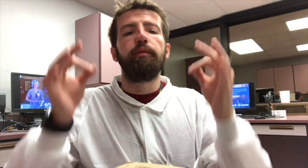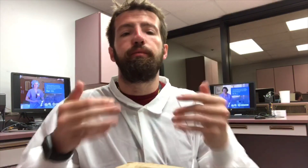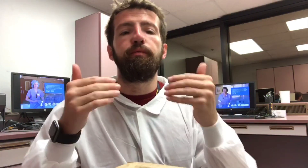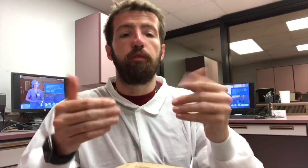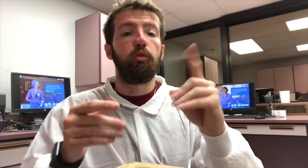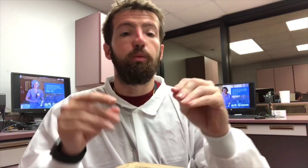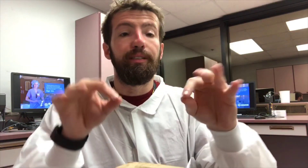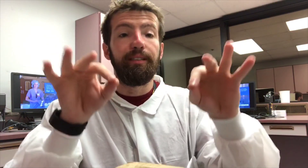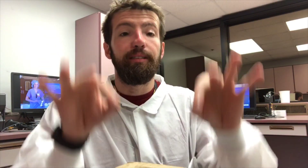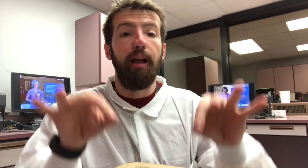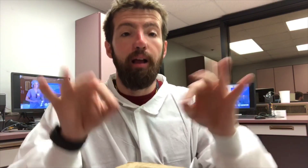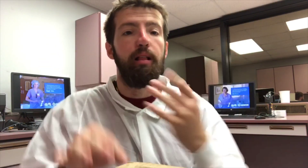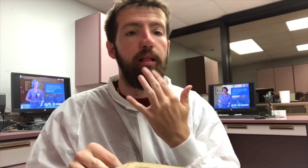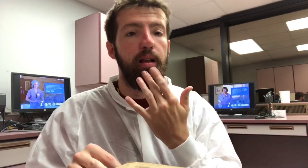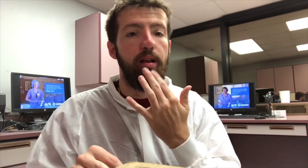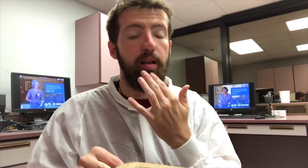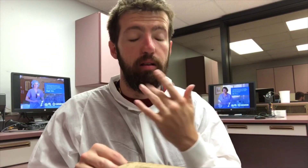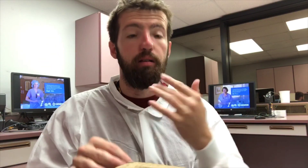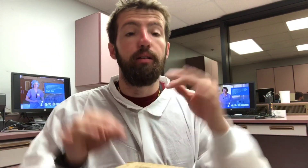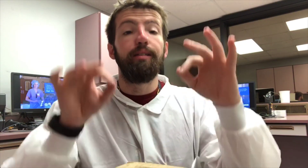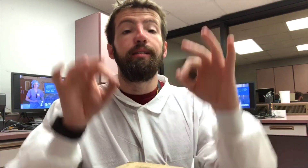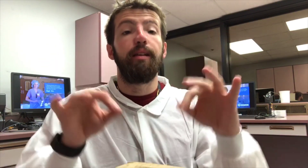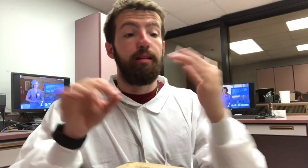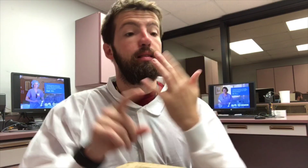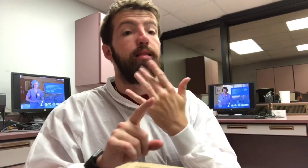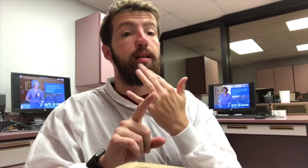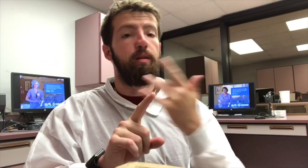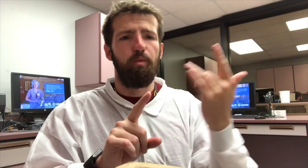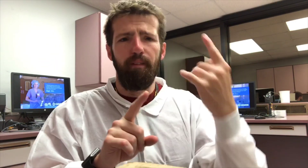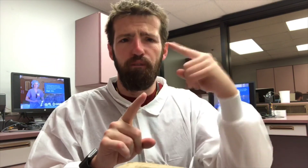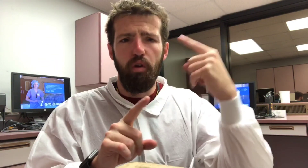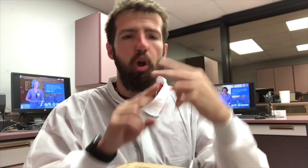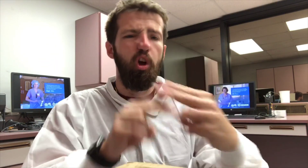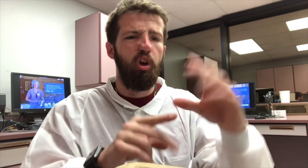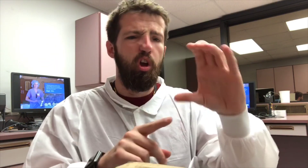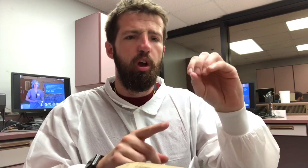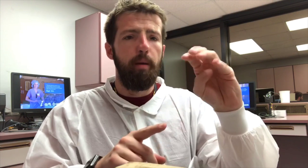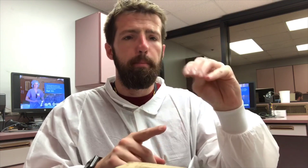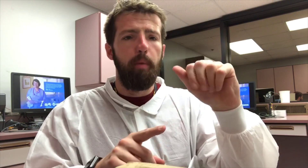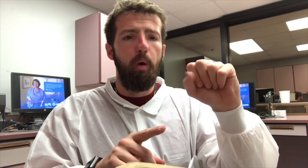So we did a test that involves dye, a Coomassie test,